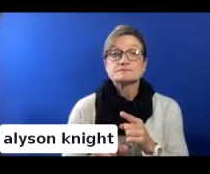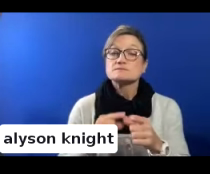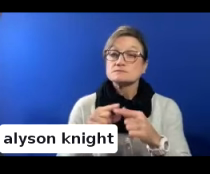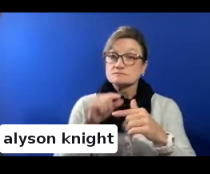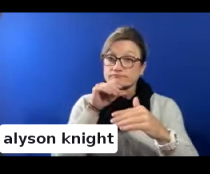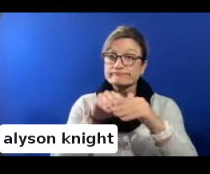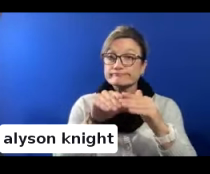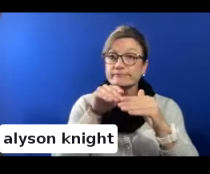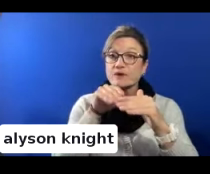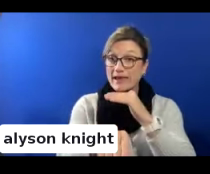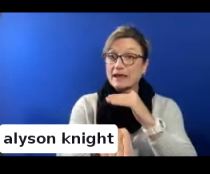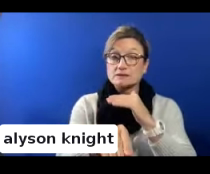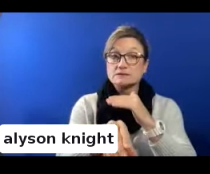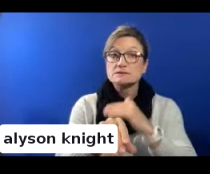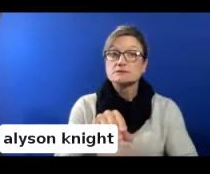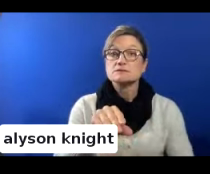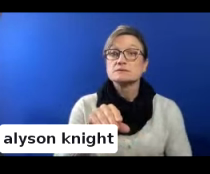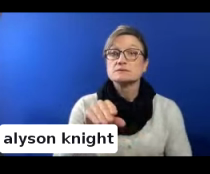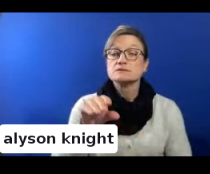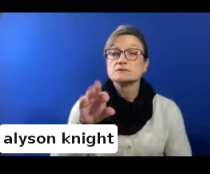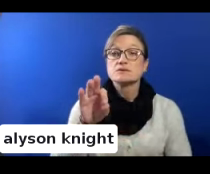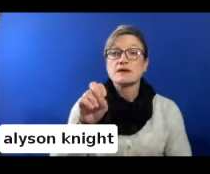be forwarded into the Foundant.